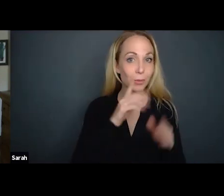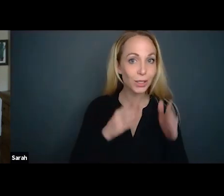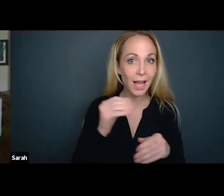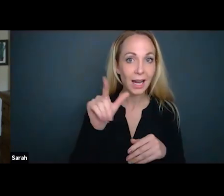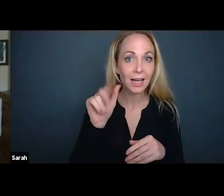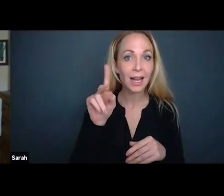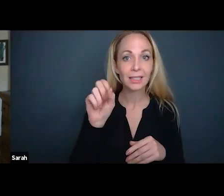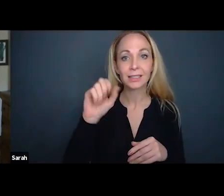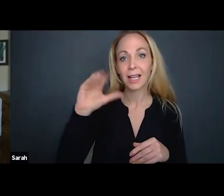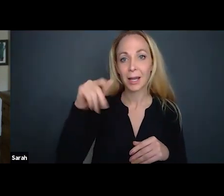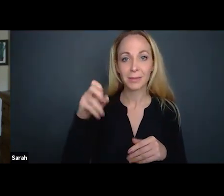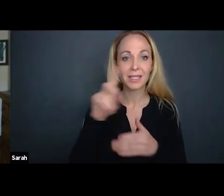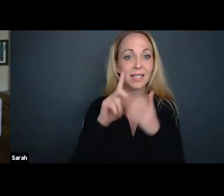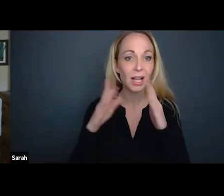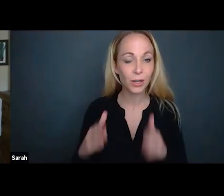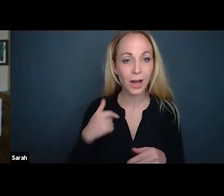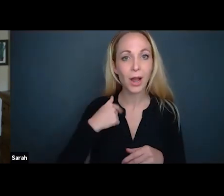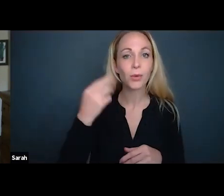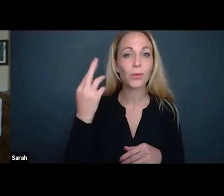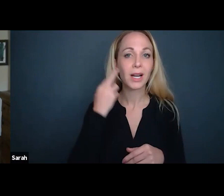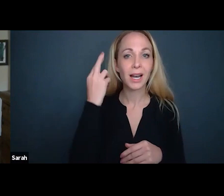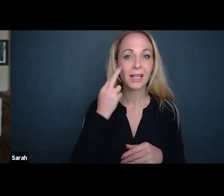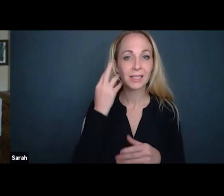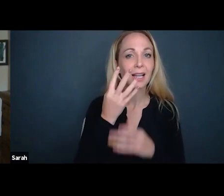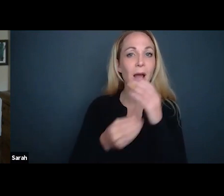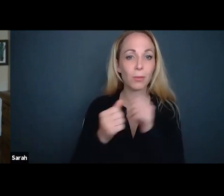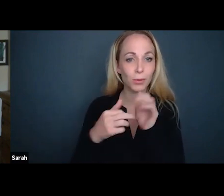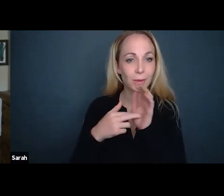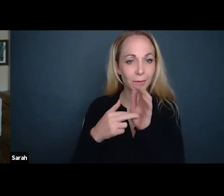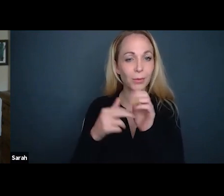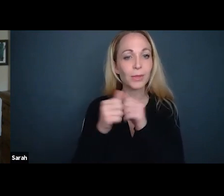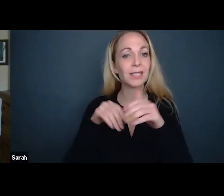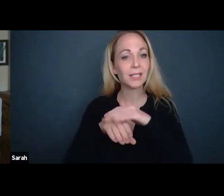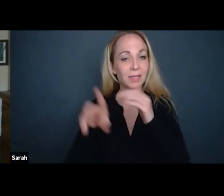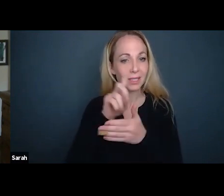gap in representation in the ADA standards for Accessible Design, which do not include